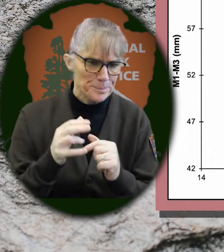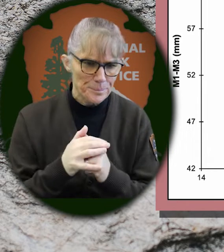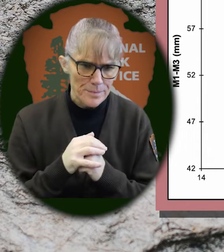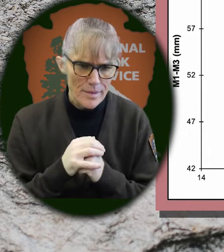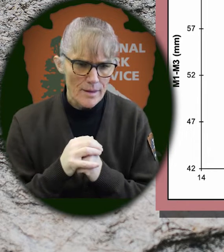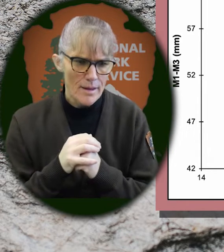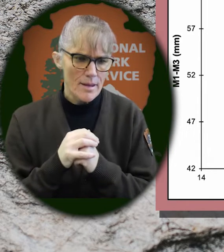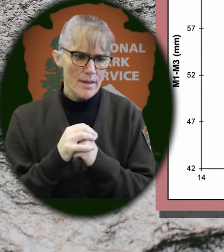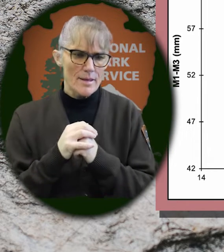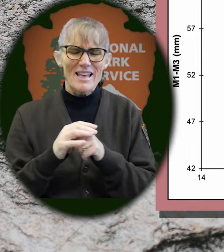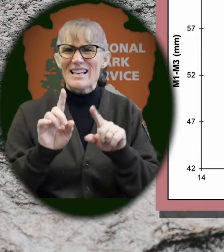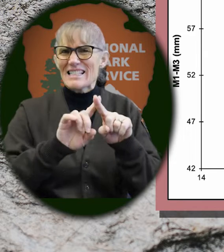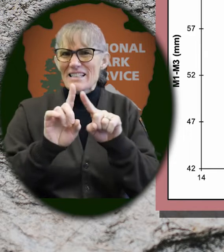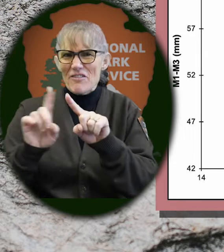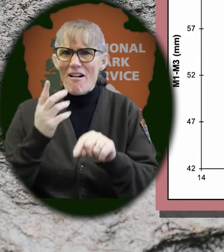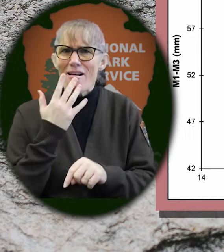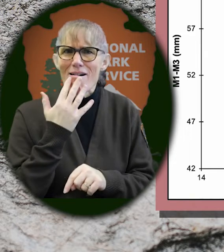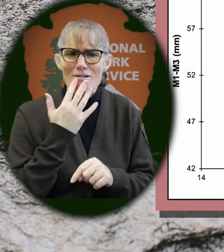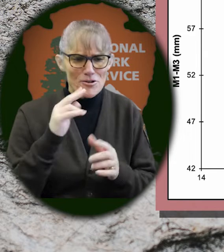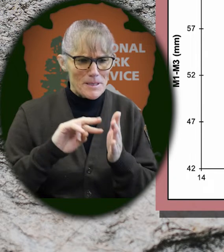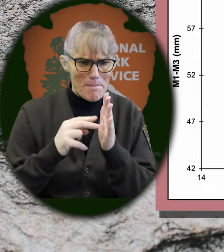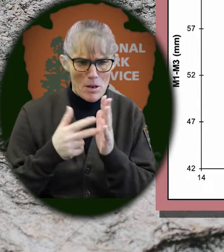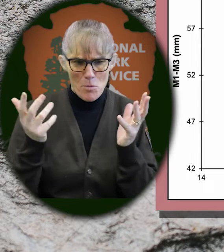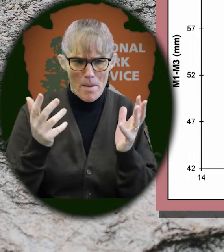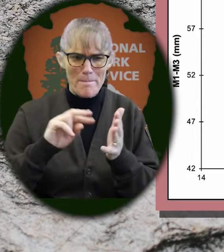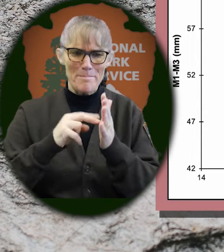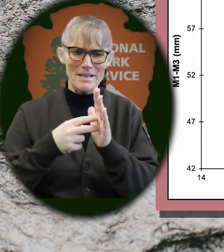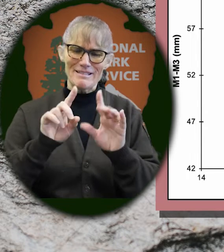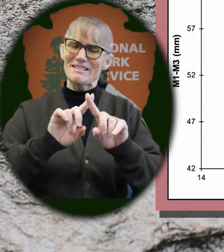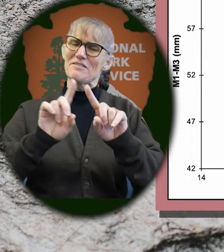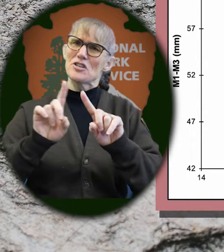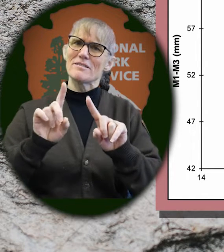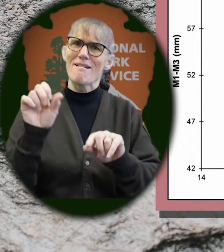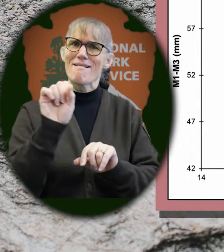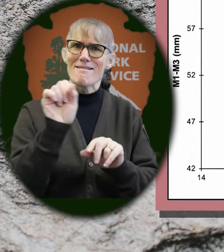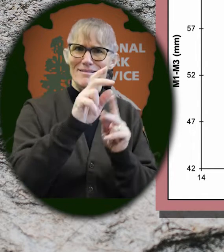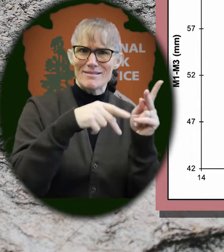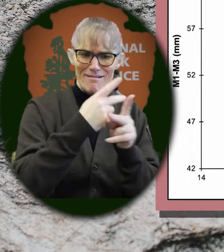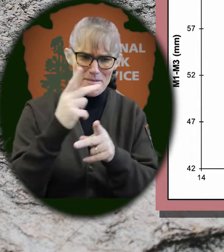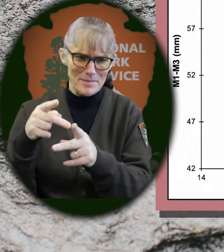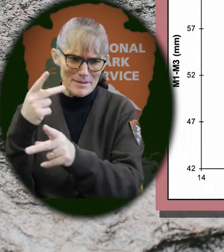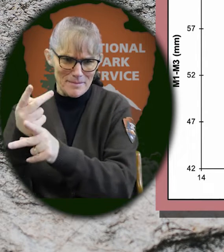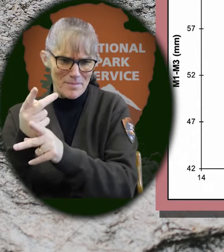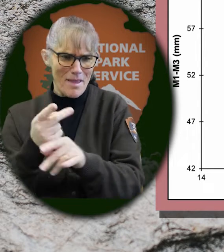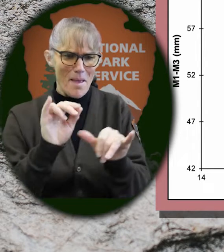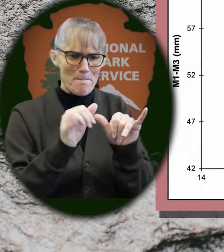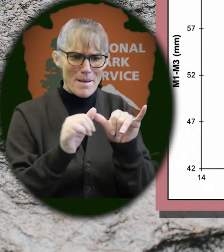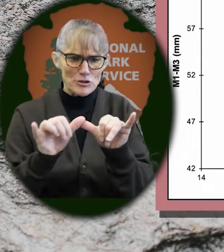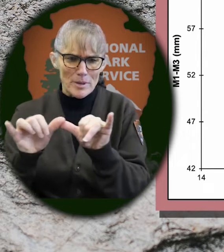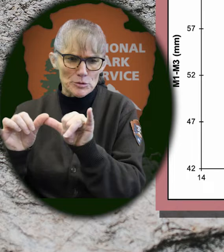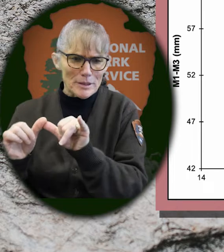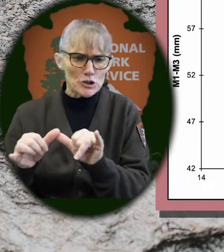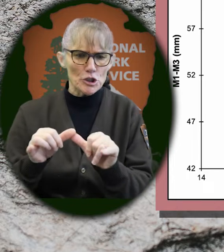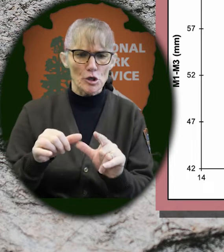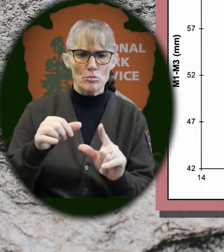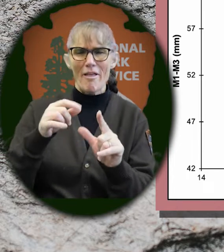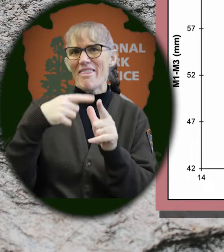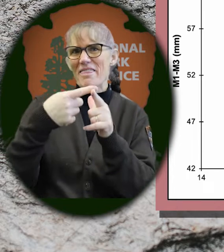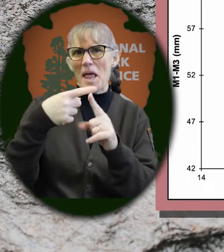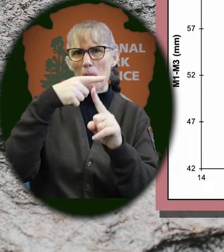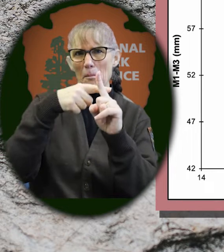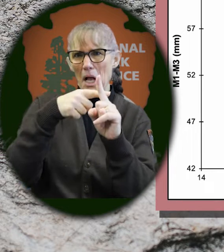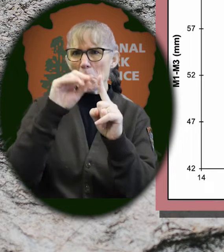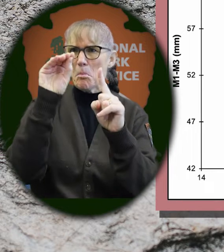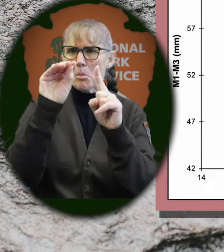And then each color is identifying a different species that we've taken this uh these measurements of, and then plotting them together.